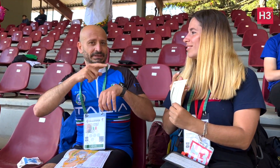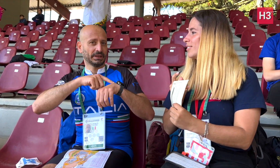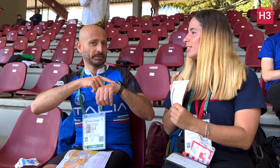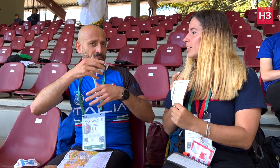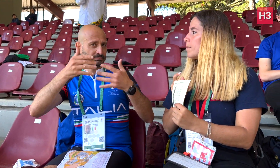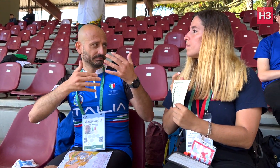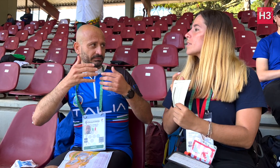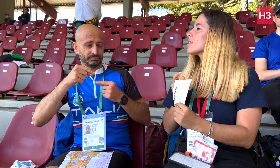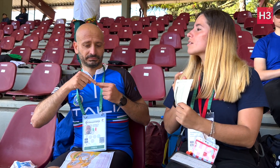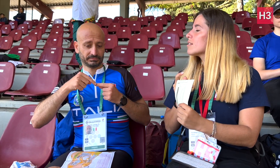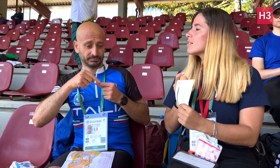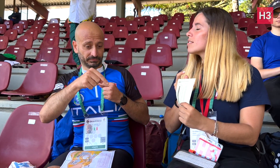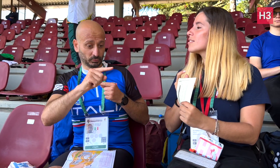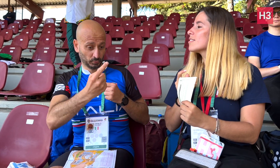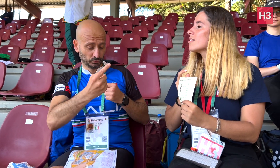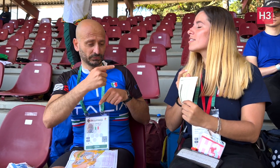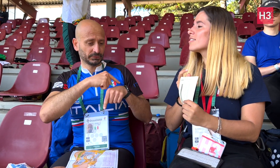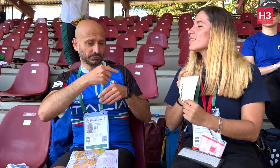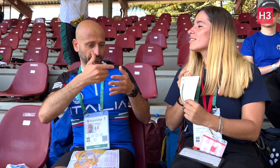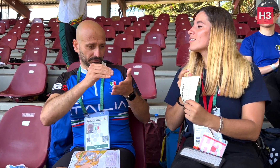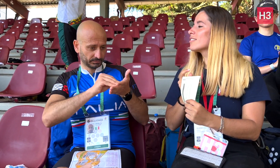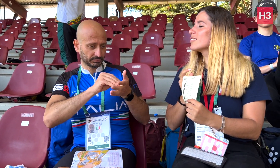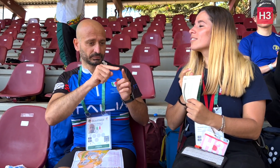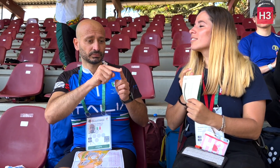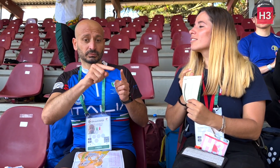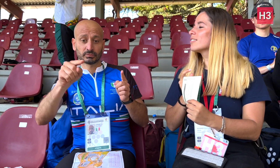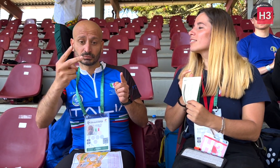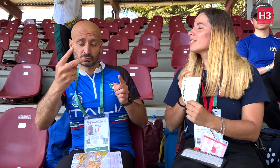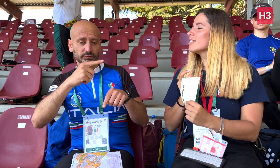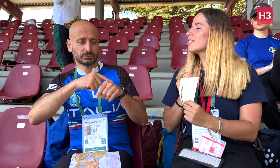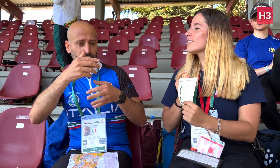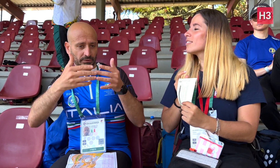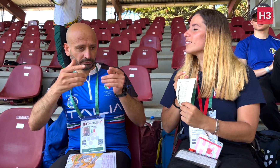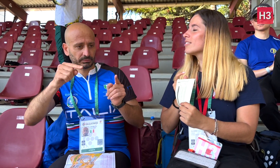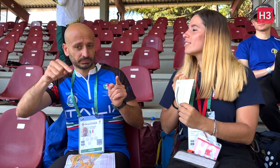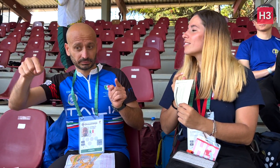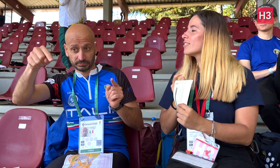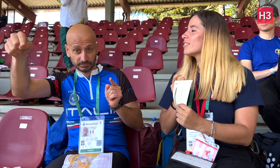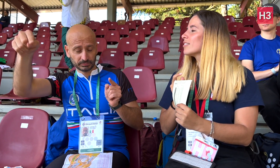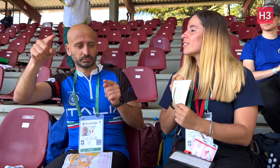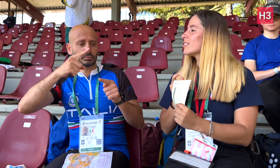Yeah it also tracks your intermediate times between points in addition to your total time.